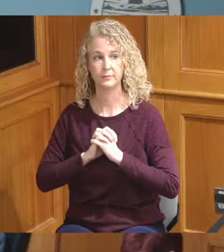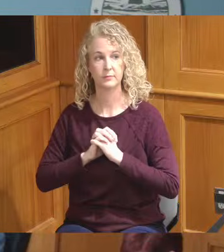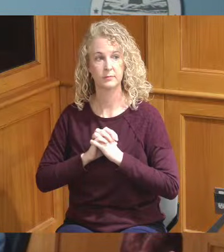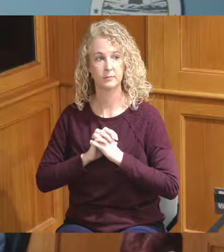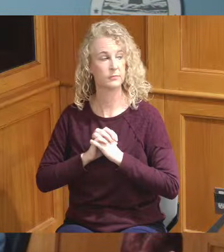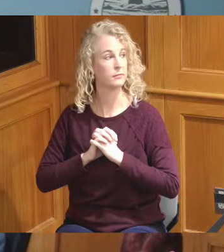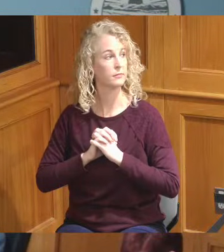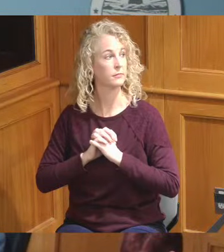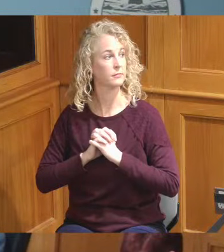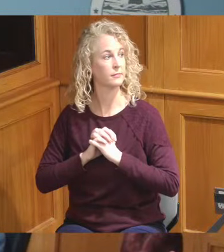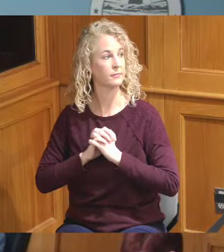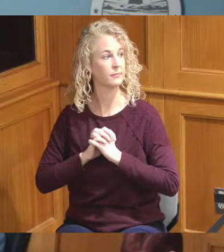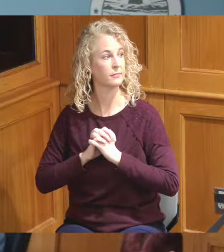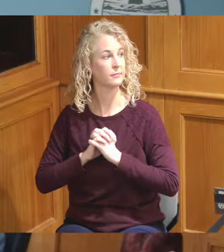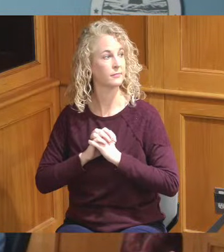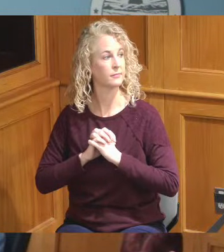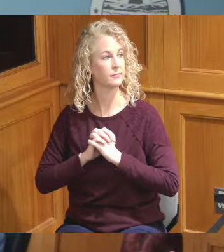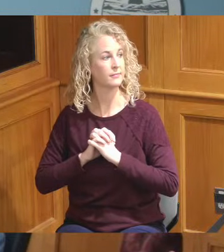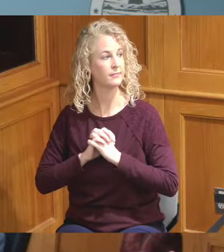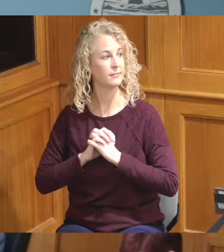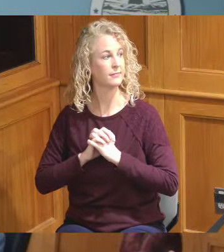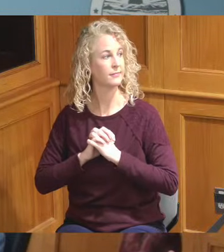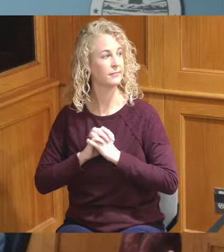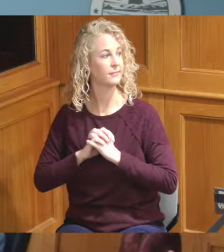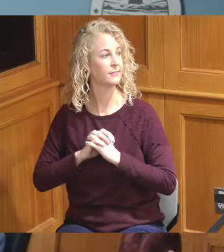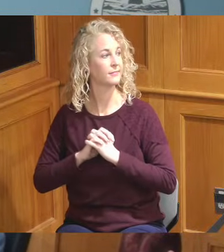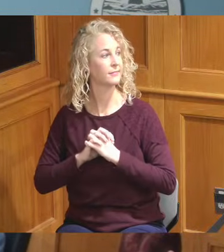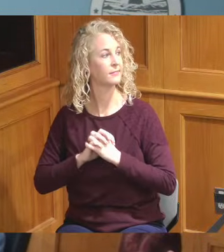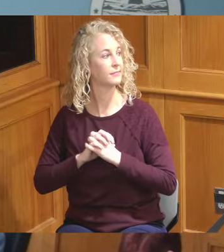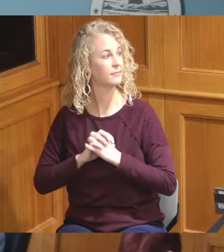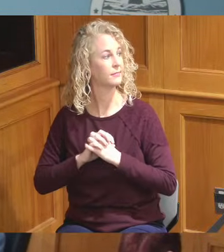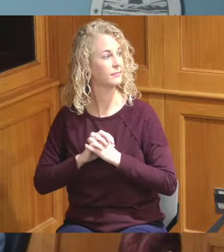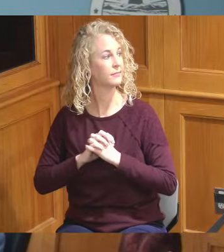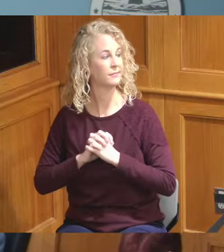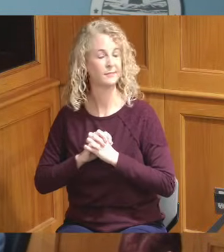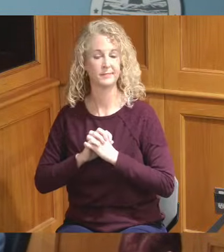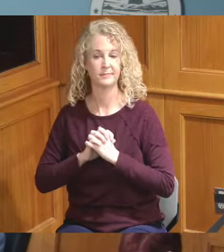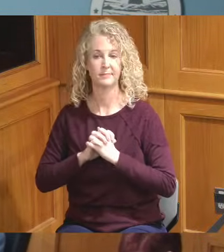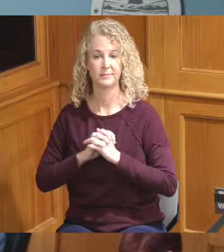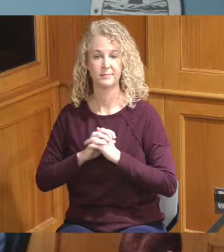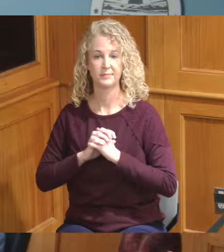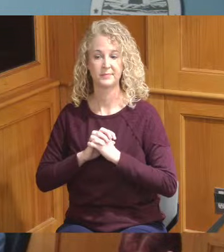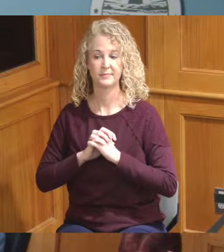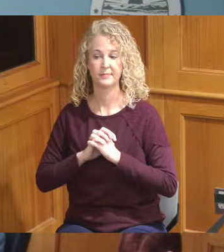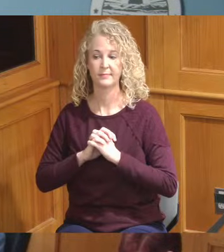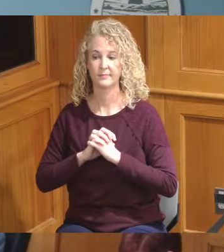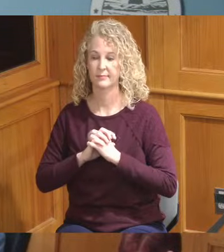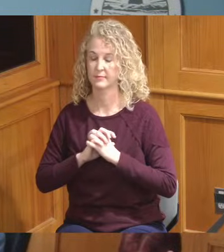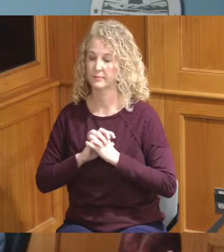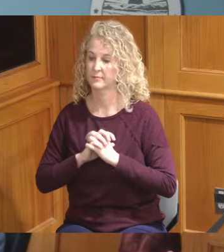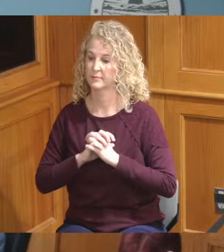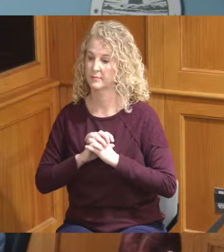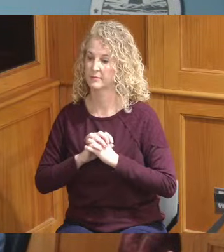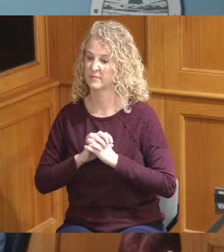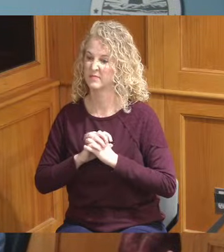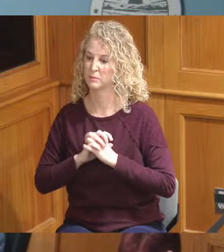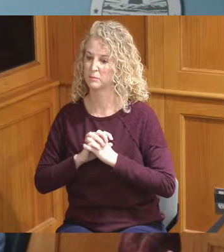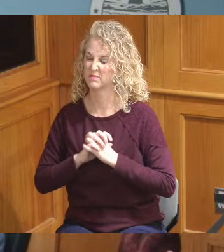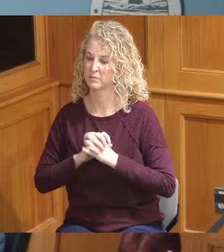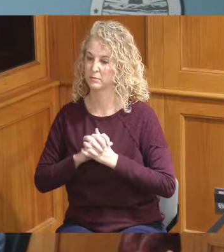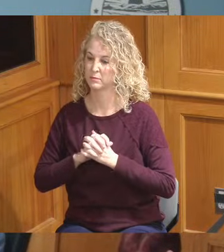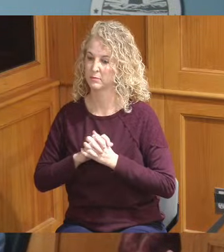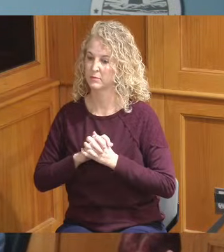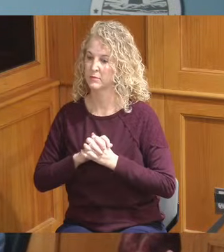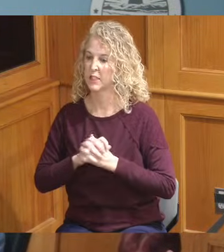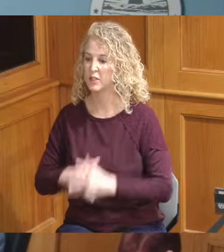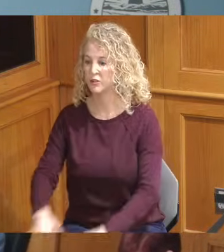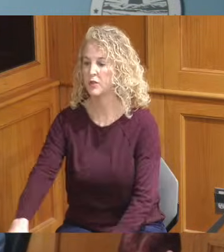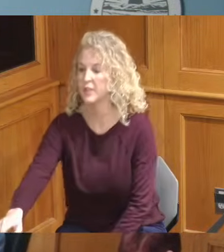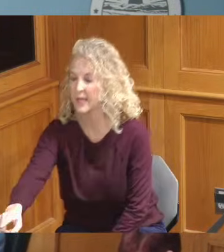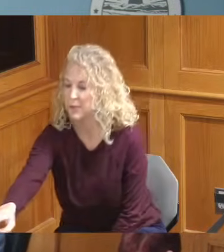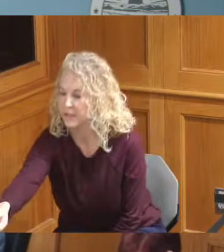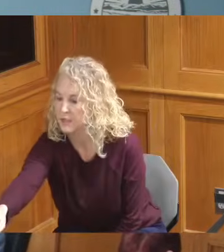You want to pull your mic down? Your mic. Your mic.